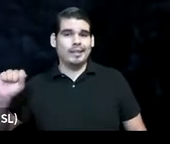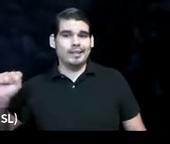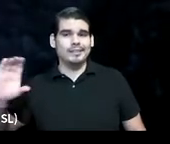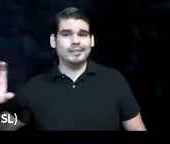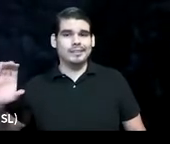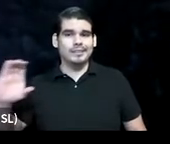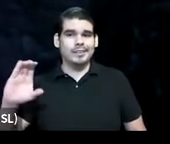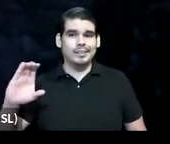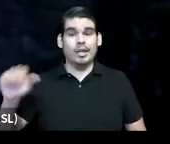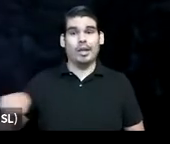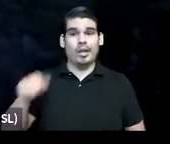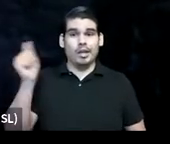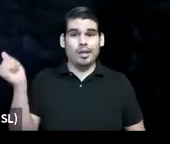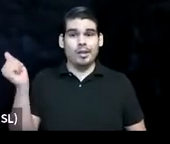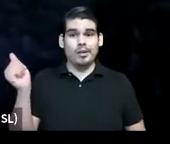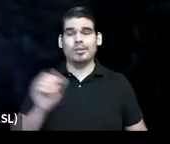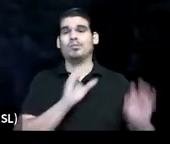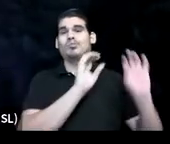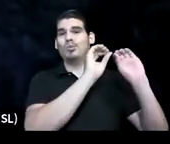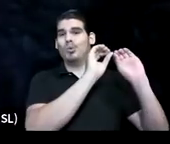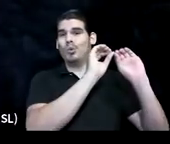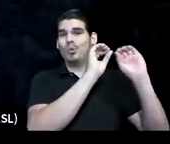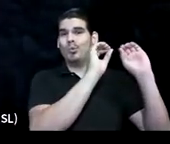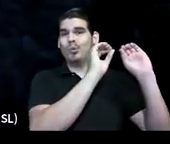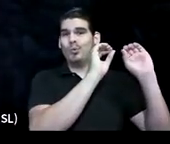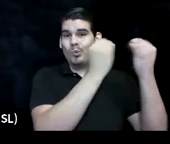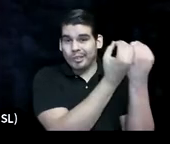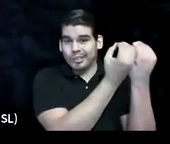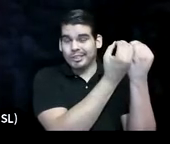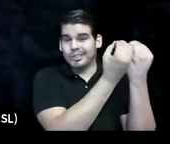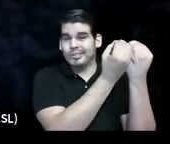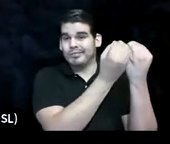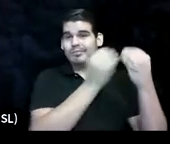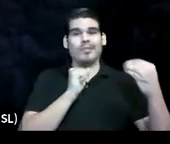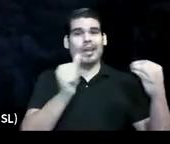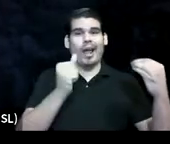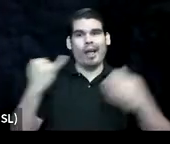Vice President: Alright. Awesome. Well, Great resolves. Let's go ahead and move on to